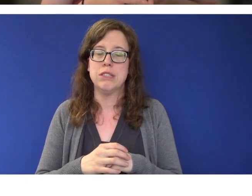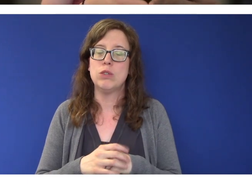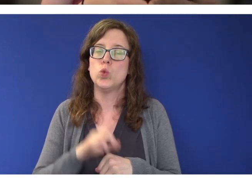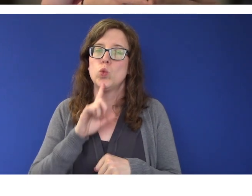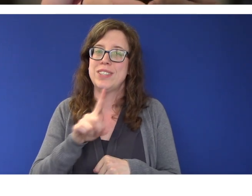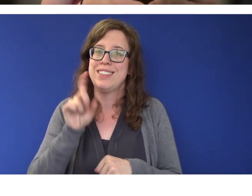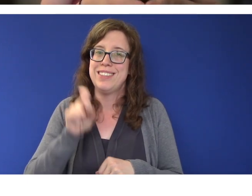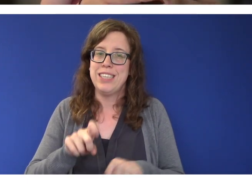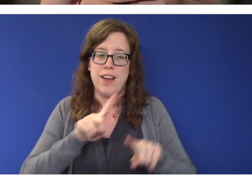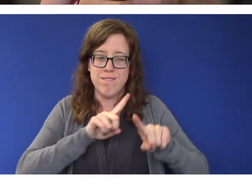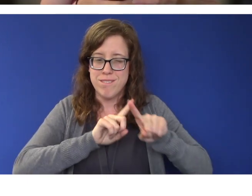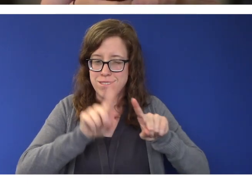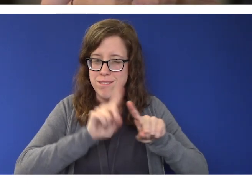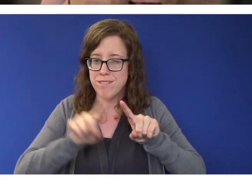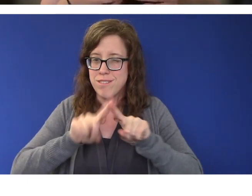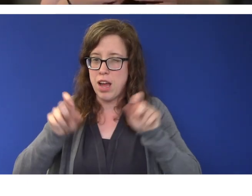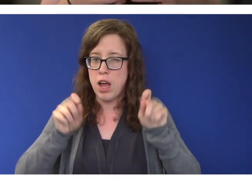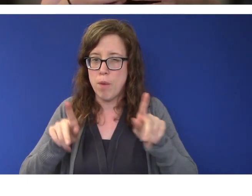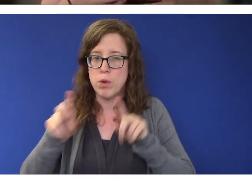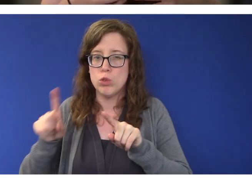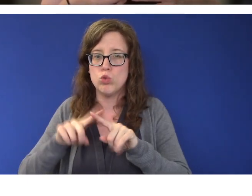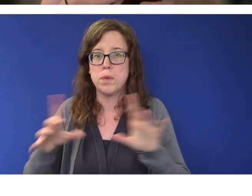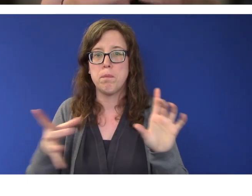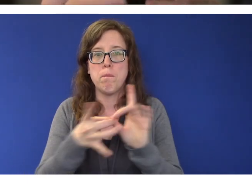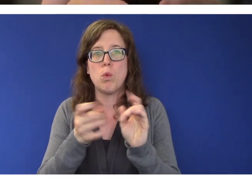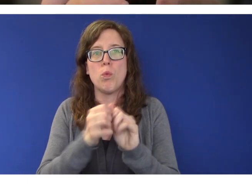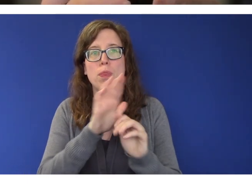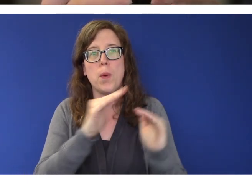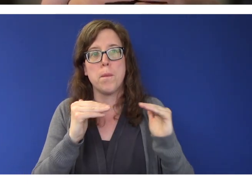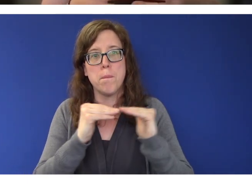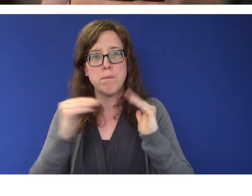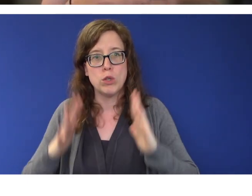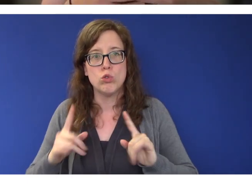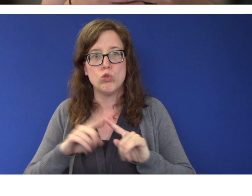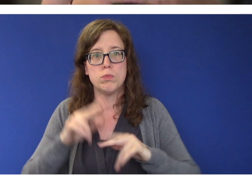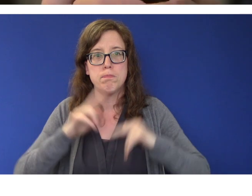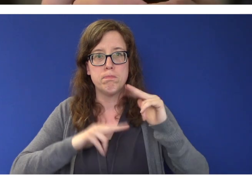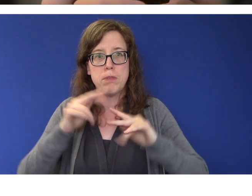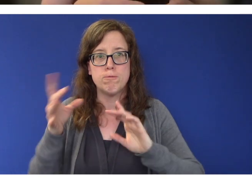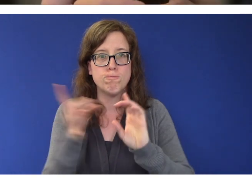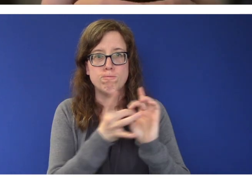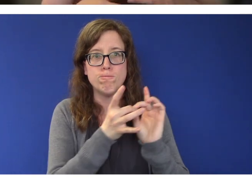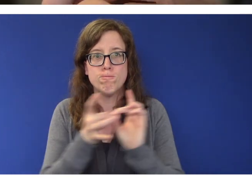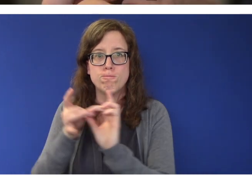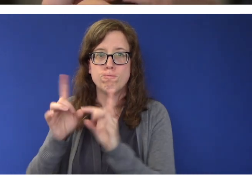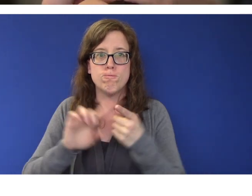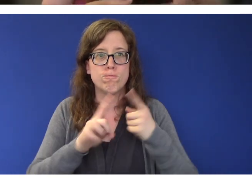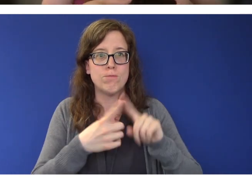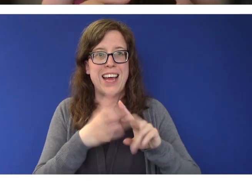do need opportunities to be able to connect with peers to build those friendships and to maintain